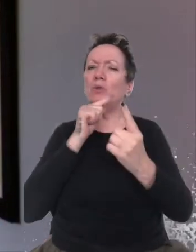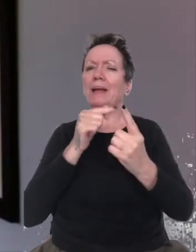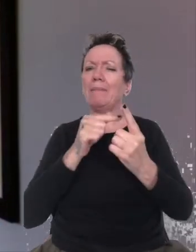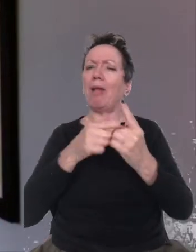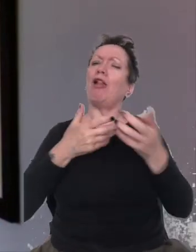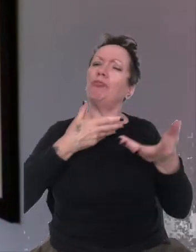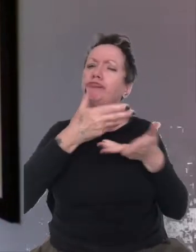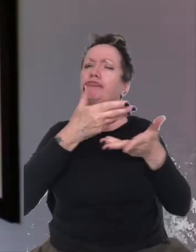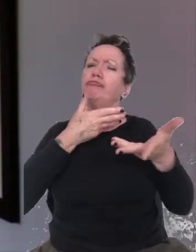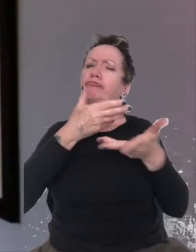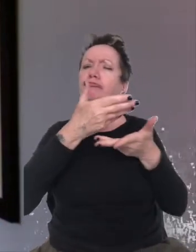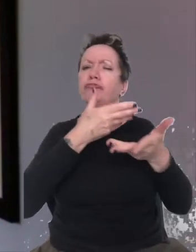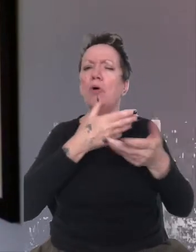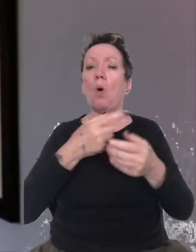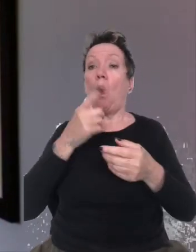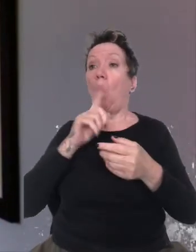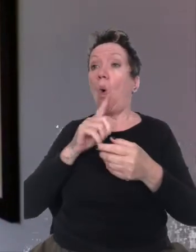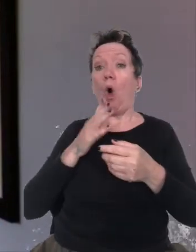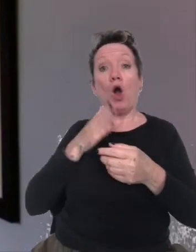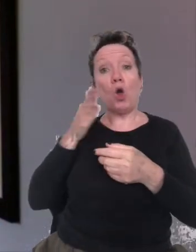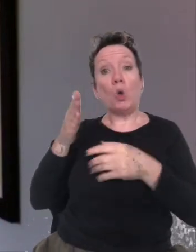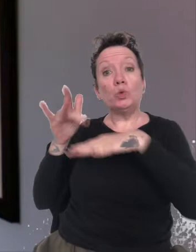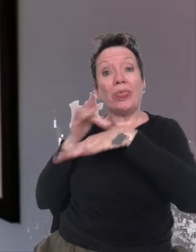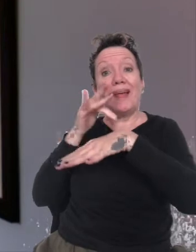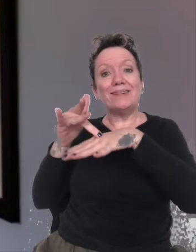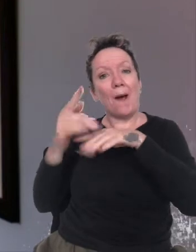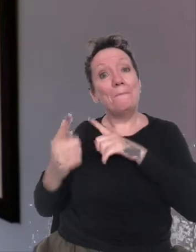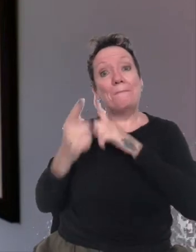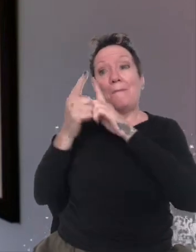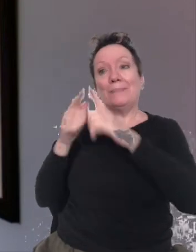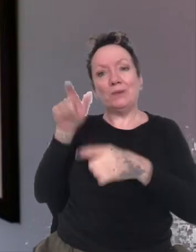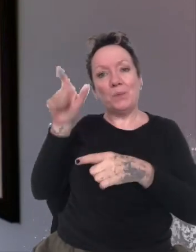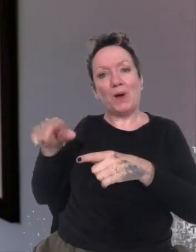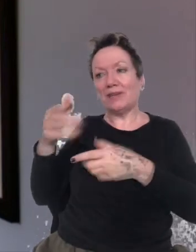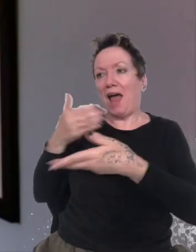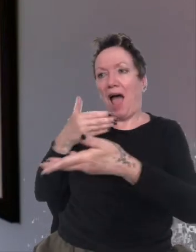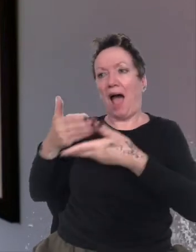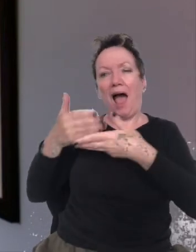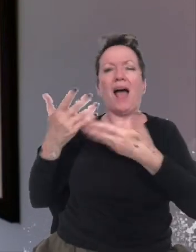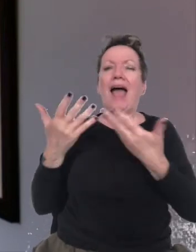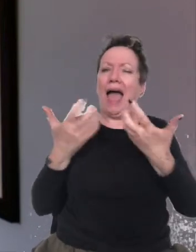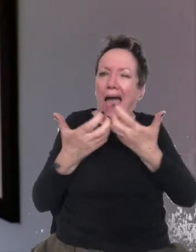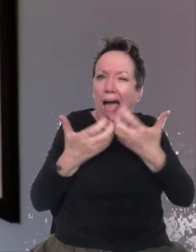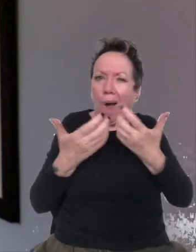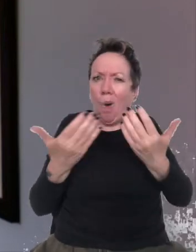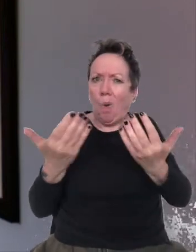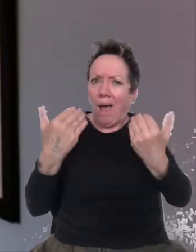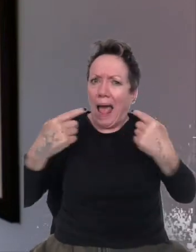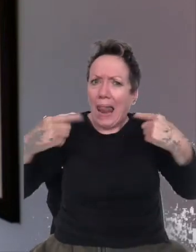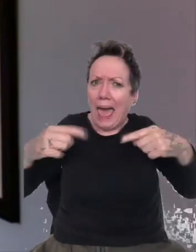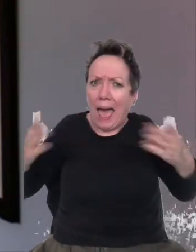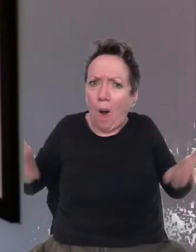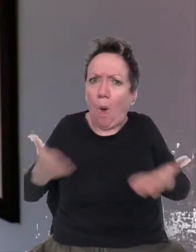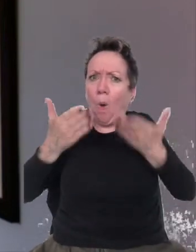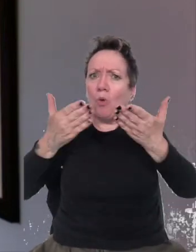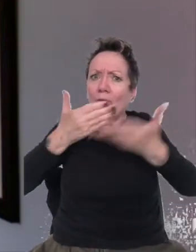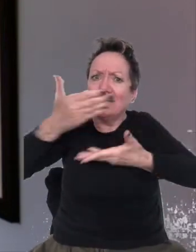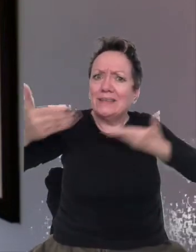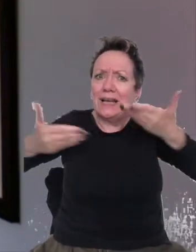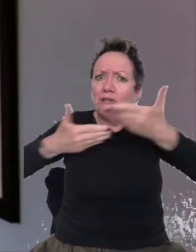somebody in a, in a foil somewhere or in a third to ball somewhere. How do we make space for those conversations? And it's been really, really beautiful.